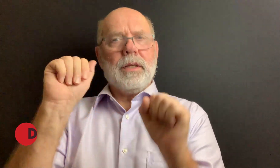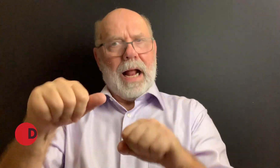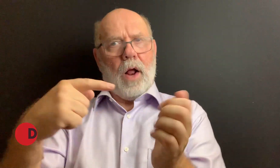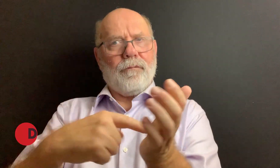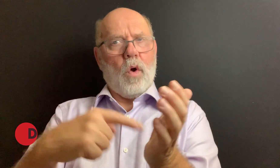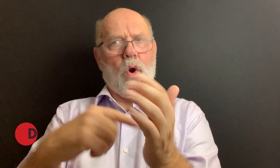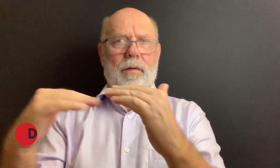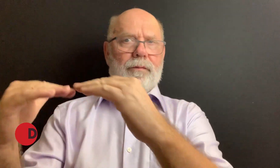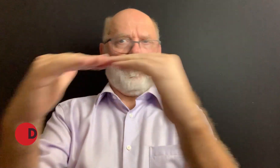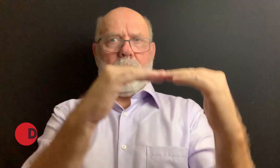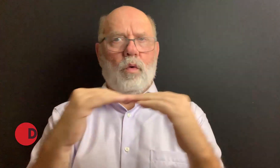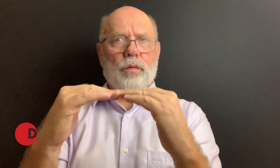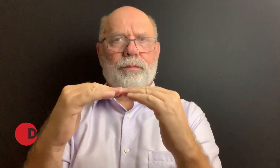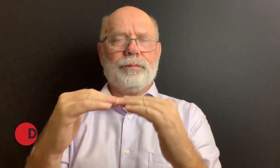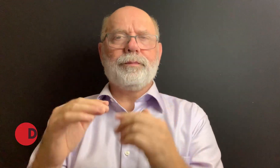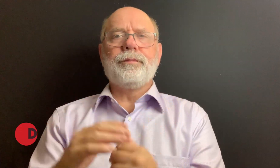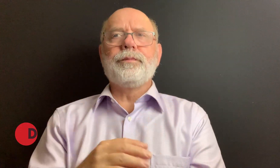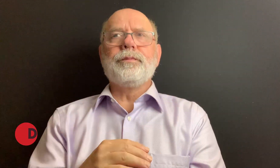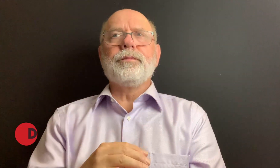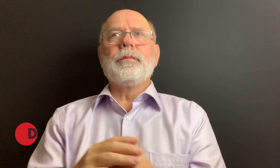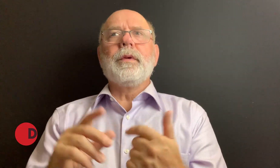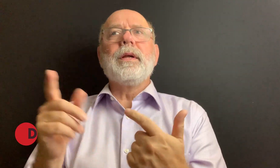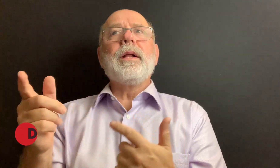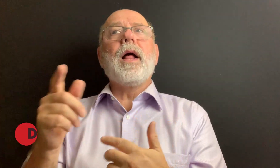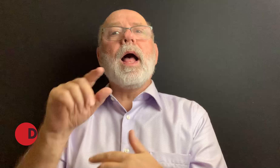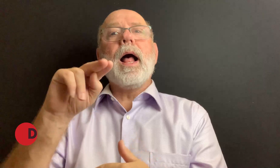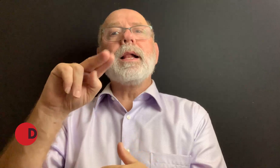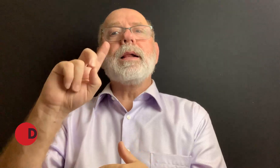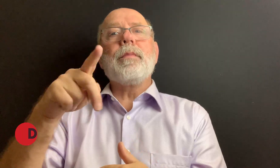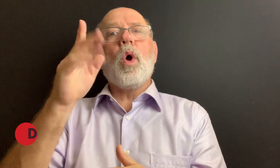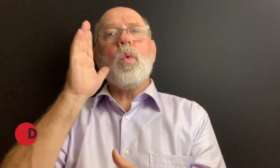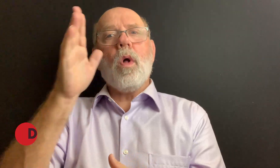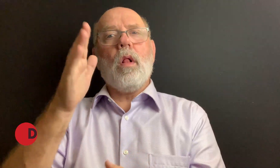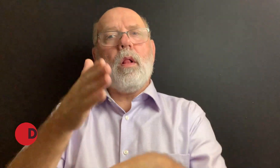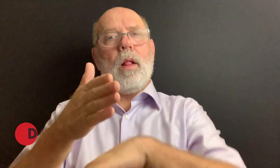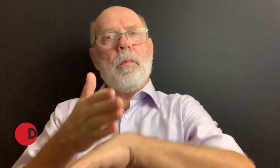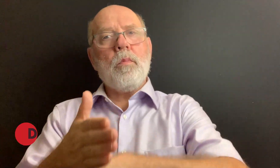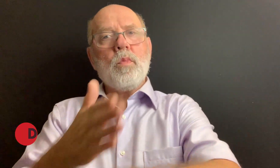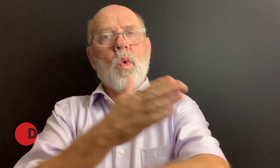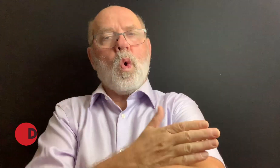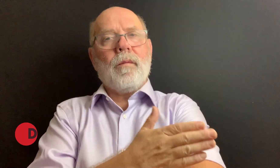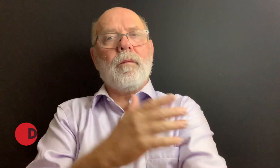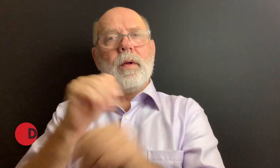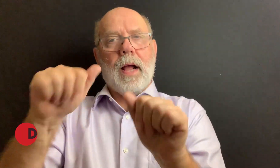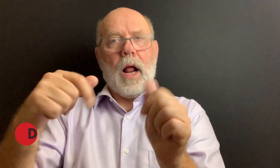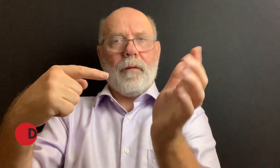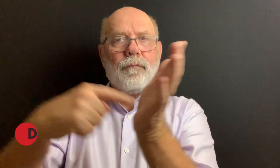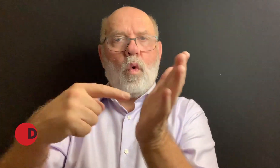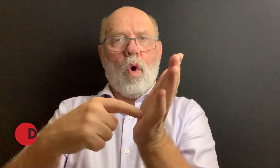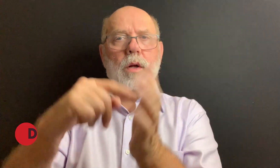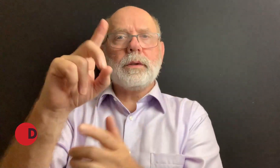to reducing cost making it affordable and fairness. NDP will improve